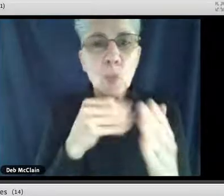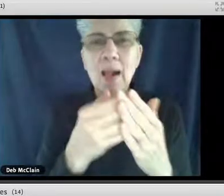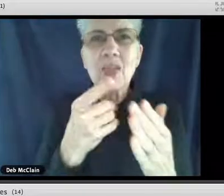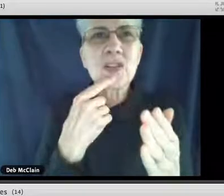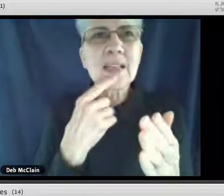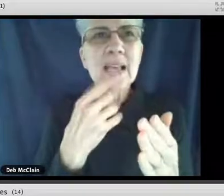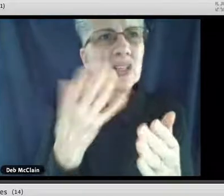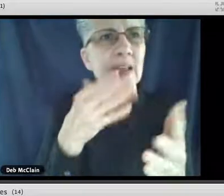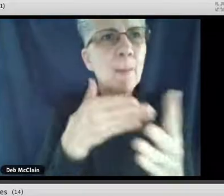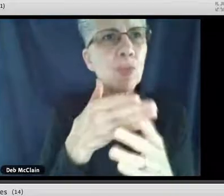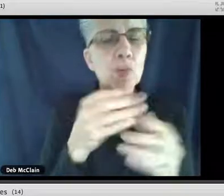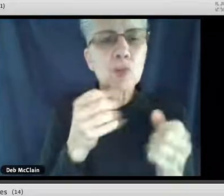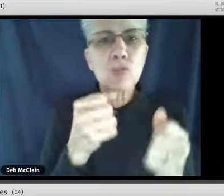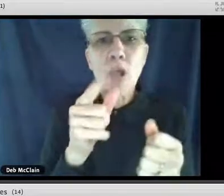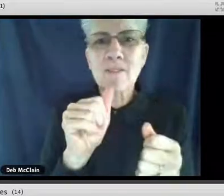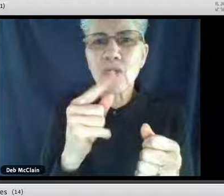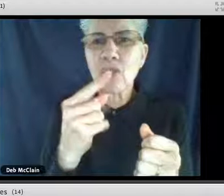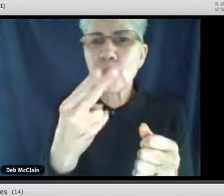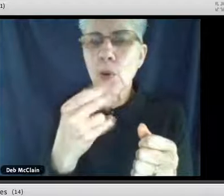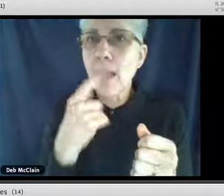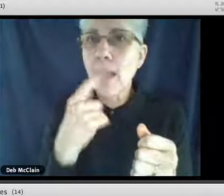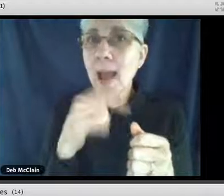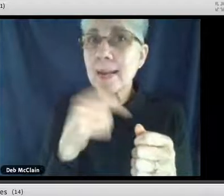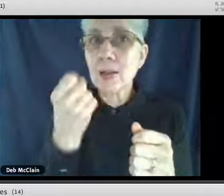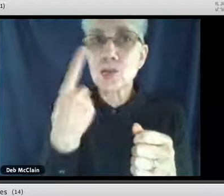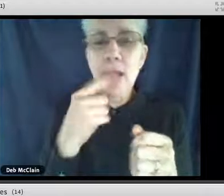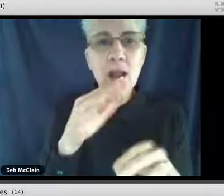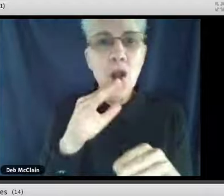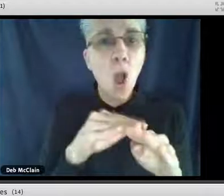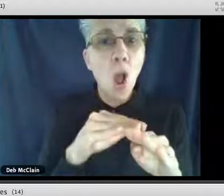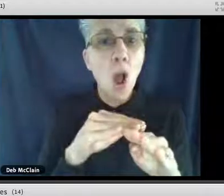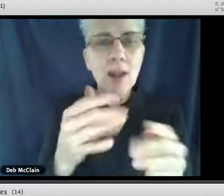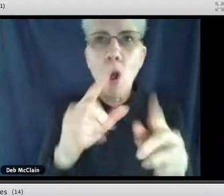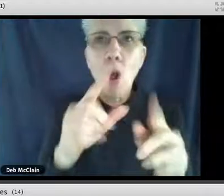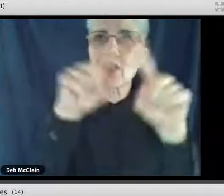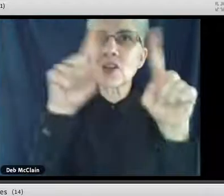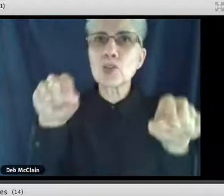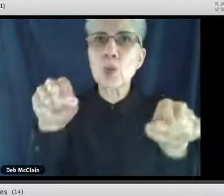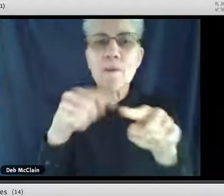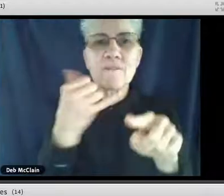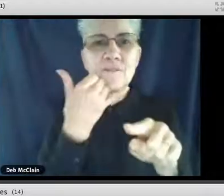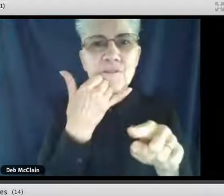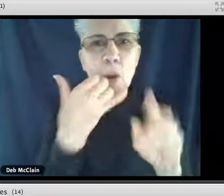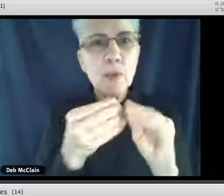I don't understand, and on their door, they had their phone number, and, well, I'll save their phone number, so now I have it.